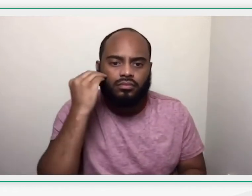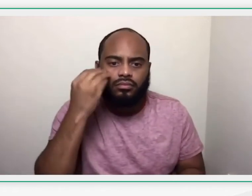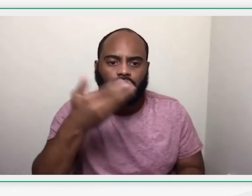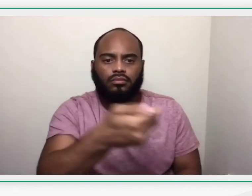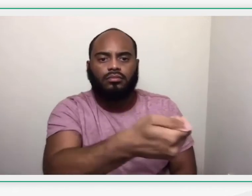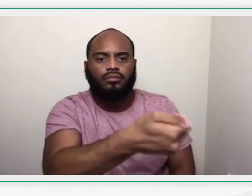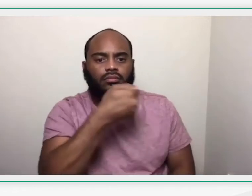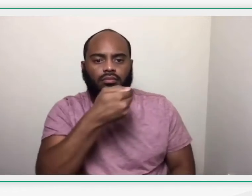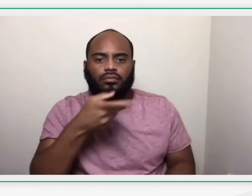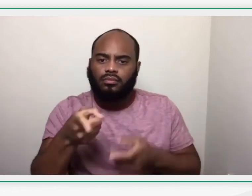be there for a while.